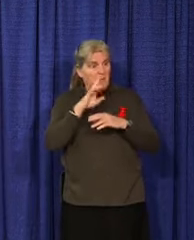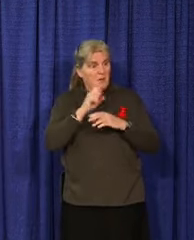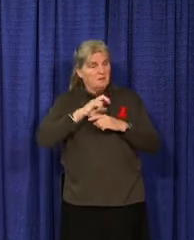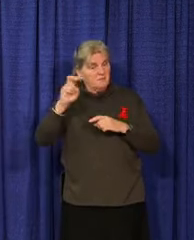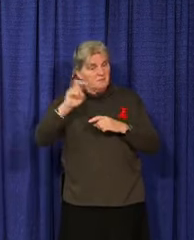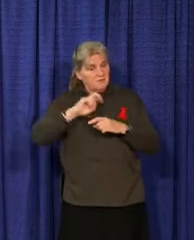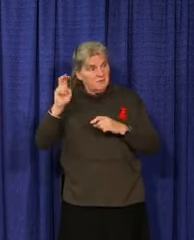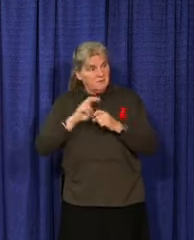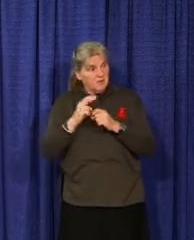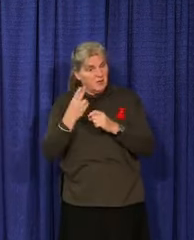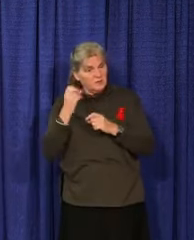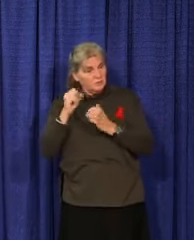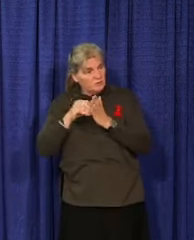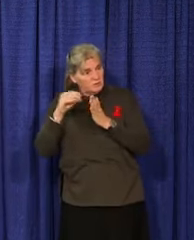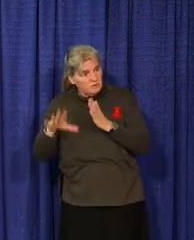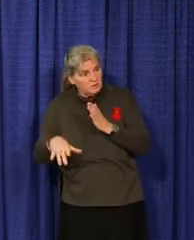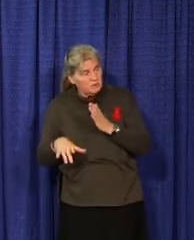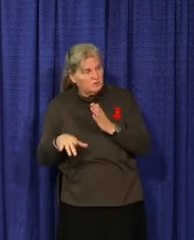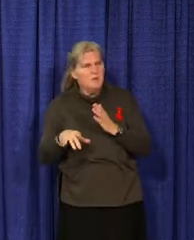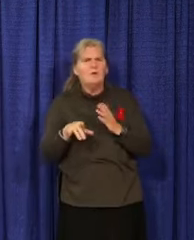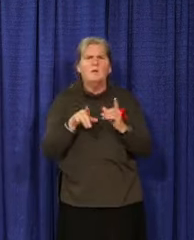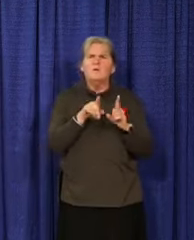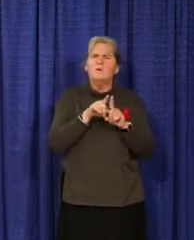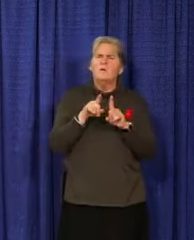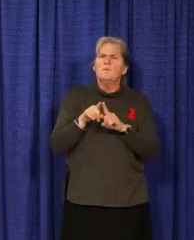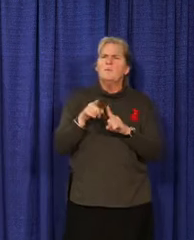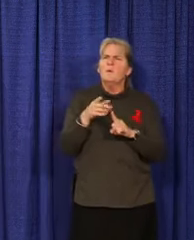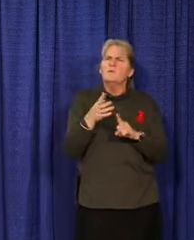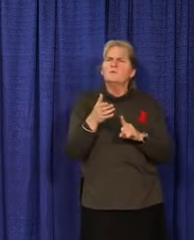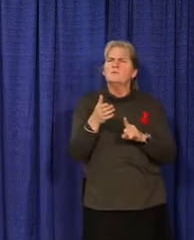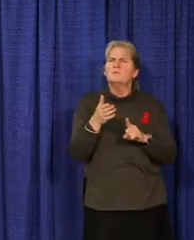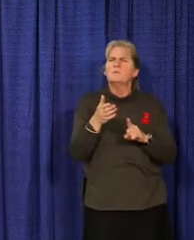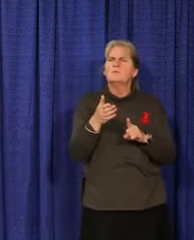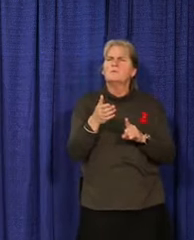And also, did you consult with the city I see parents are being